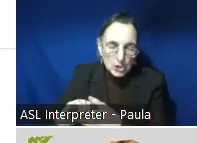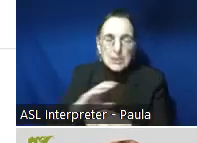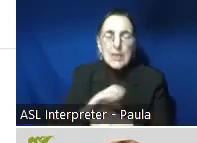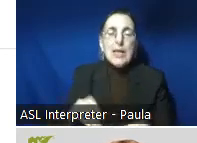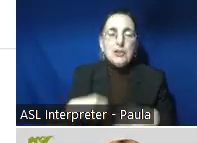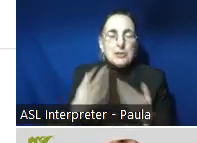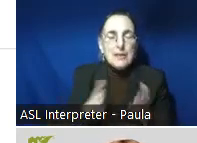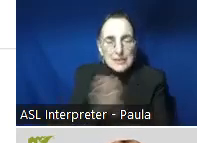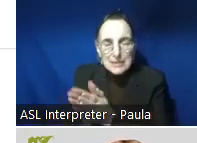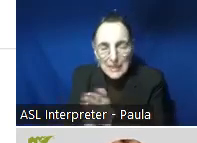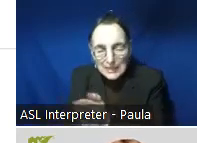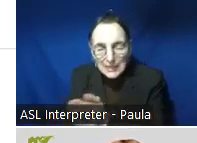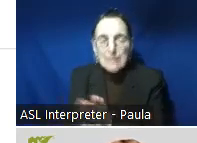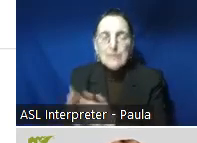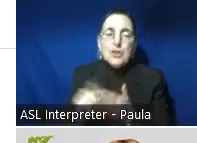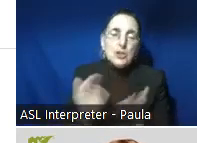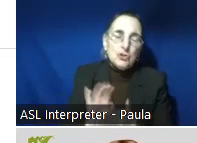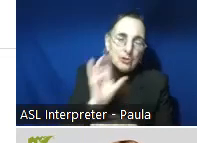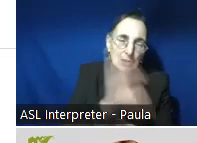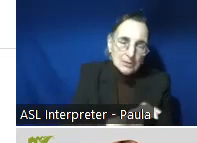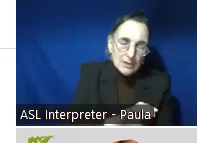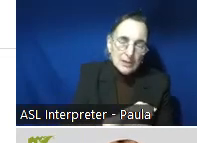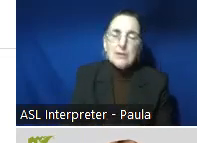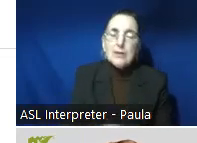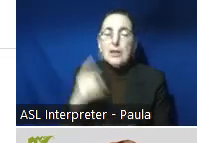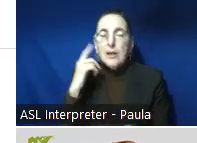healthcare to social determinants of health to create healthy housing.